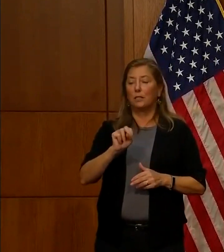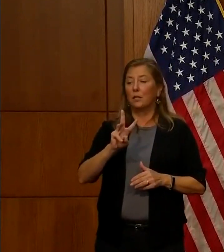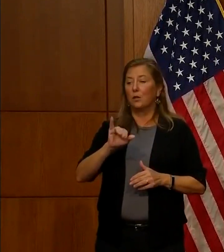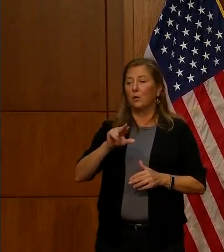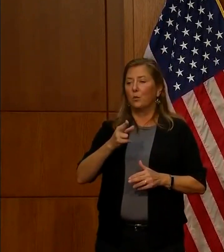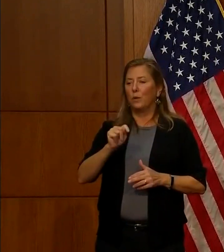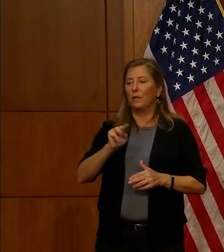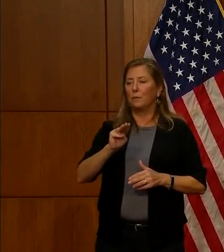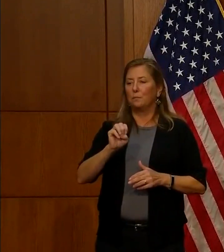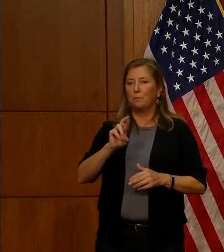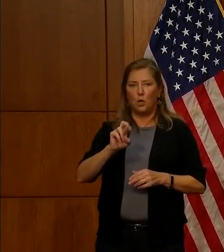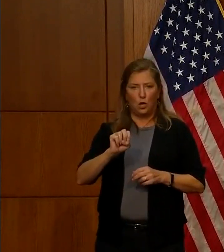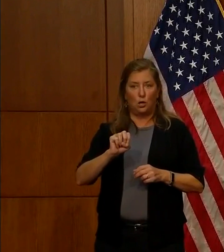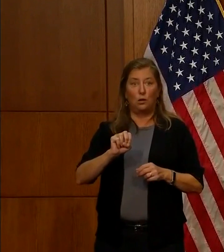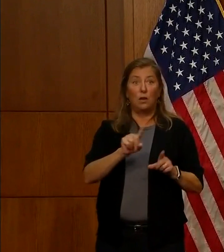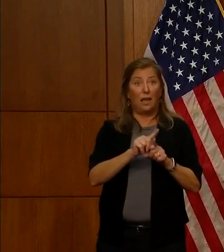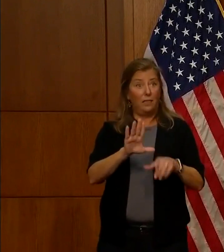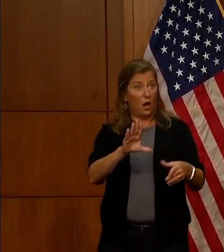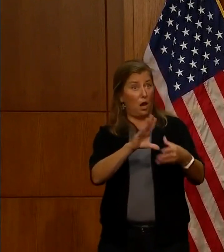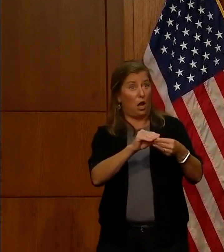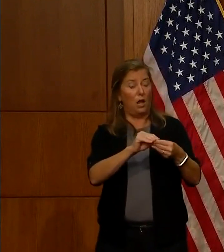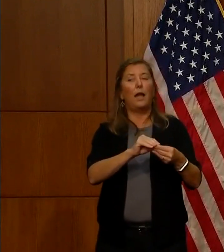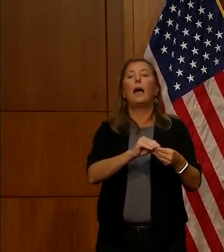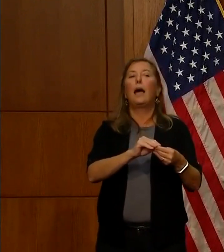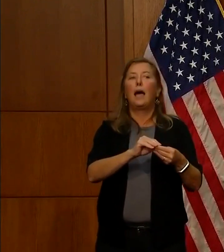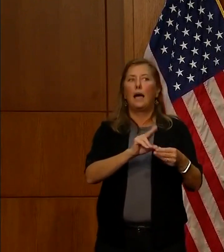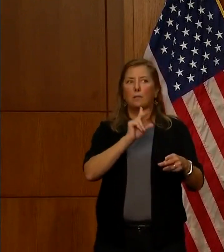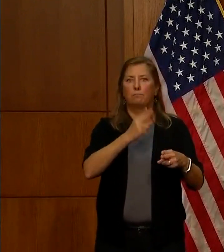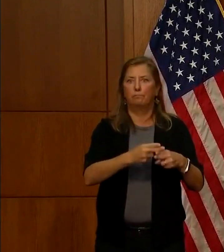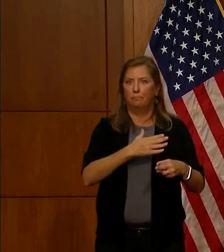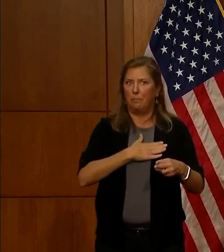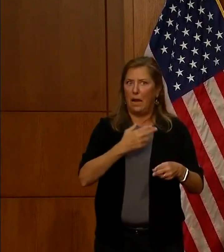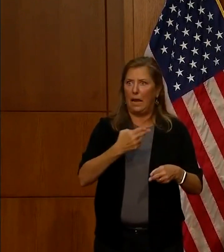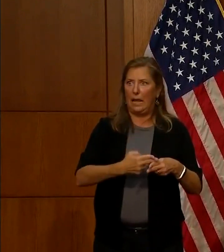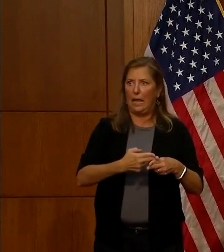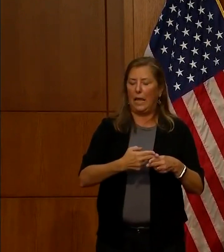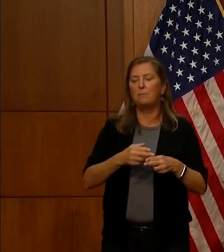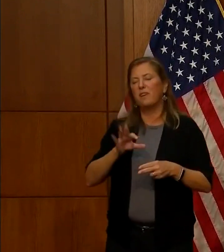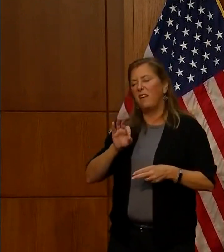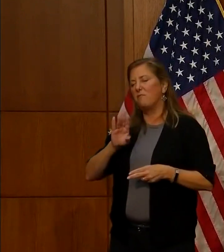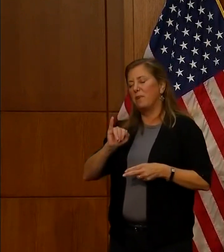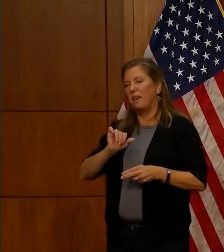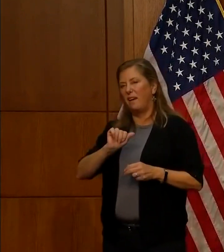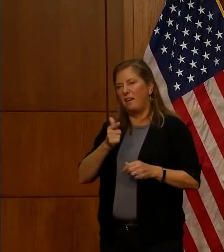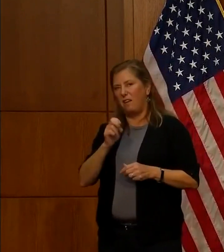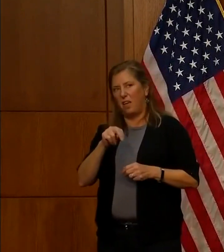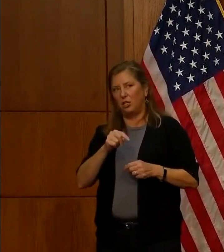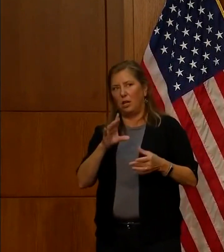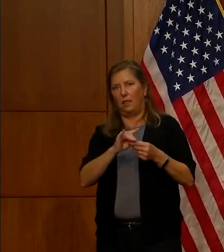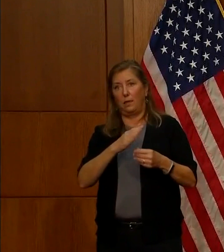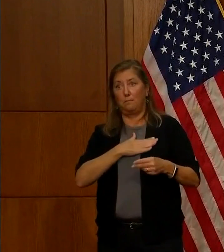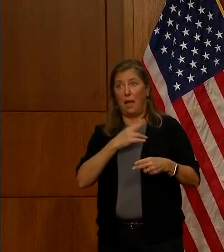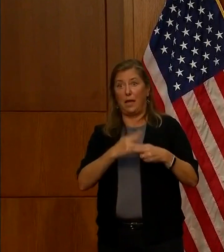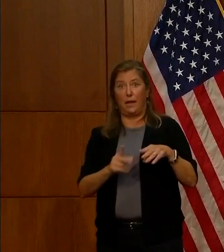GOVERNOR GRETCHEN WHITMER AND TODAY'S TESTIMONY IN WHICH MY